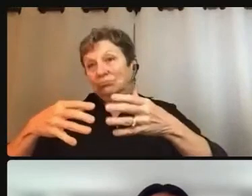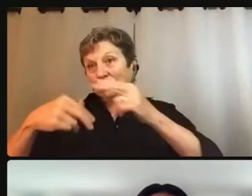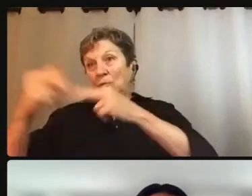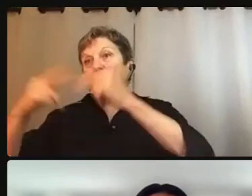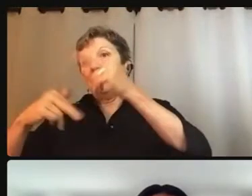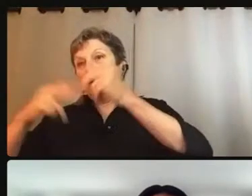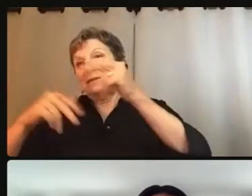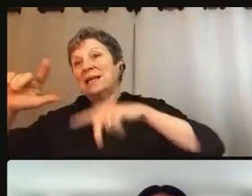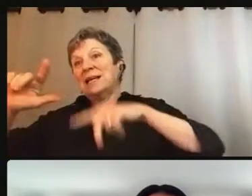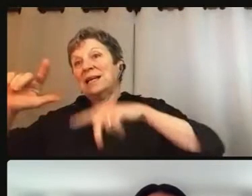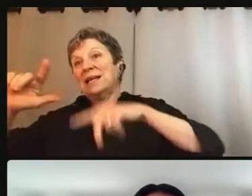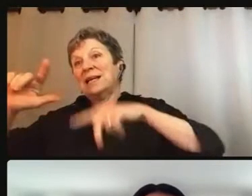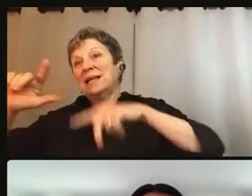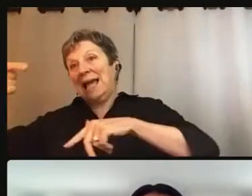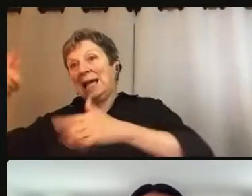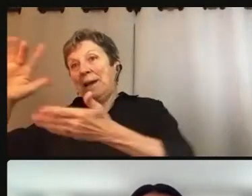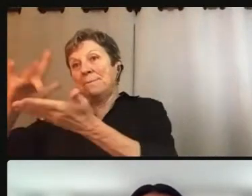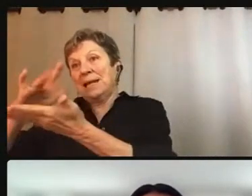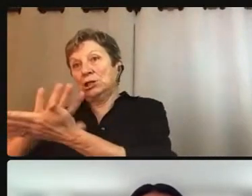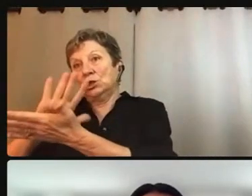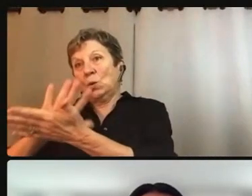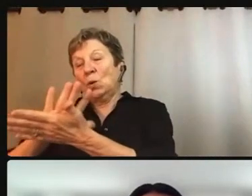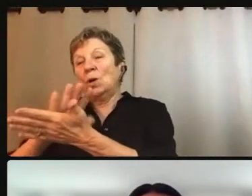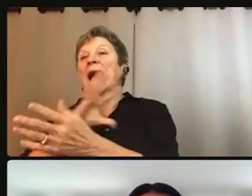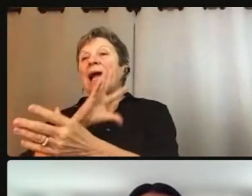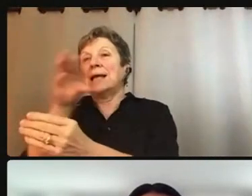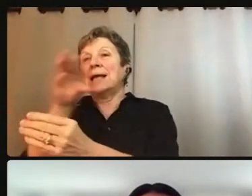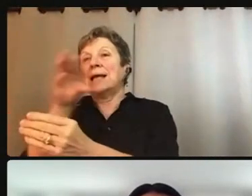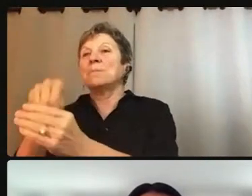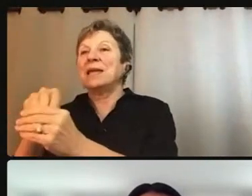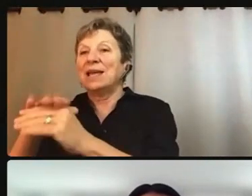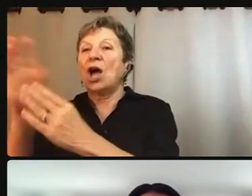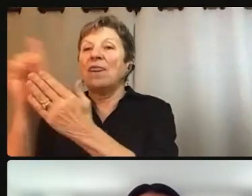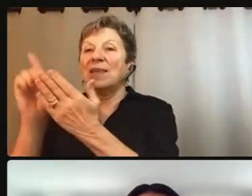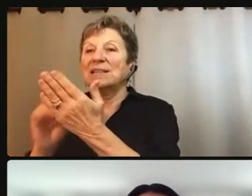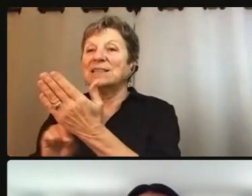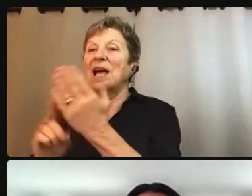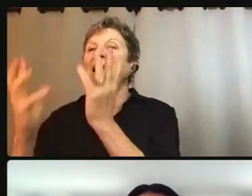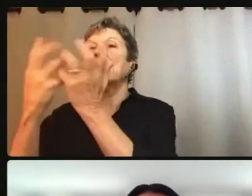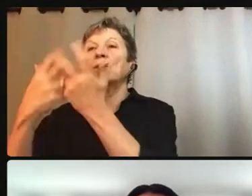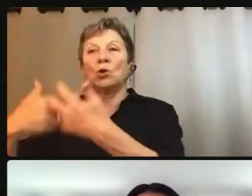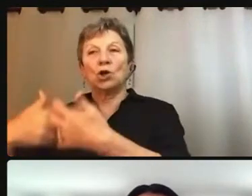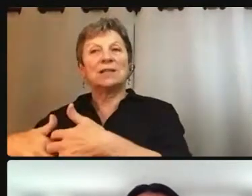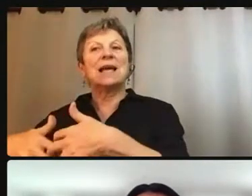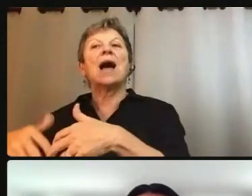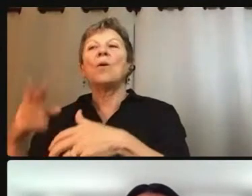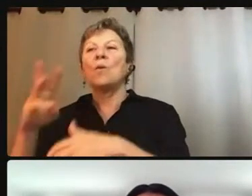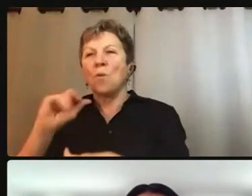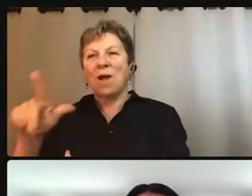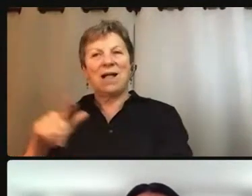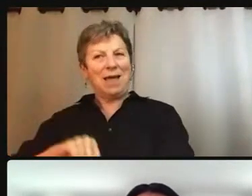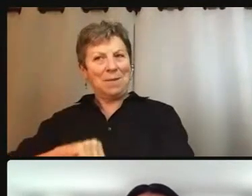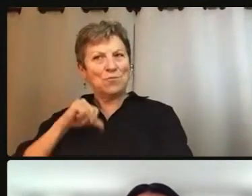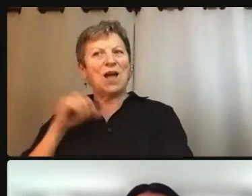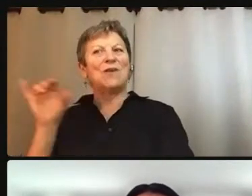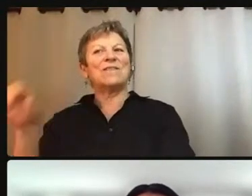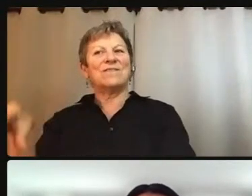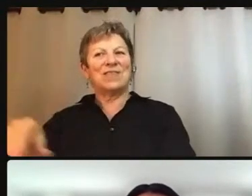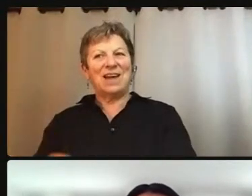WOODBURN GOT REALLY REALLY CROWDED AND WE BUILT A SECOND MIDDLE SCHOOL AND FOWLER MIDDLE SCHOOL.